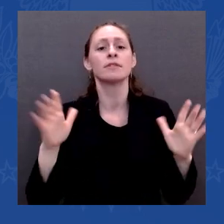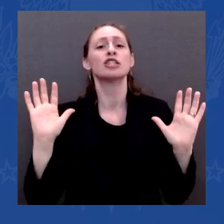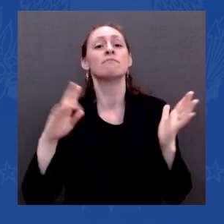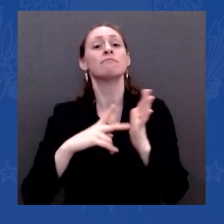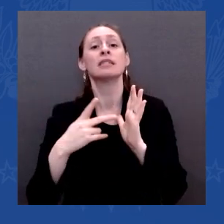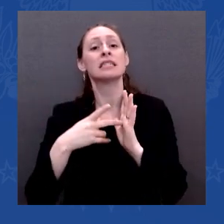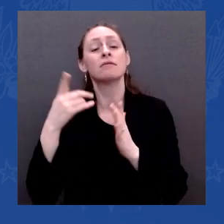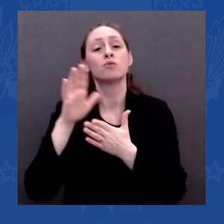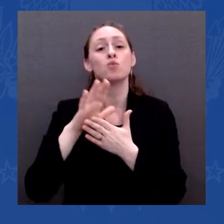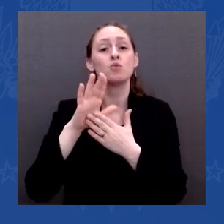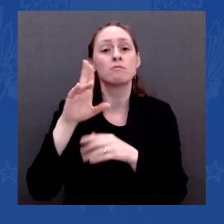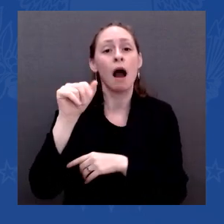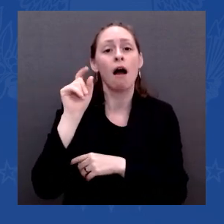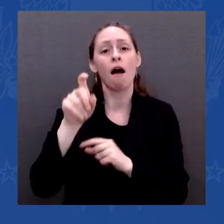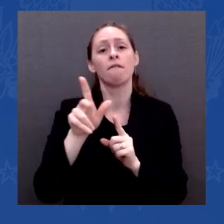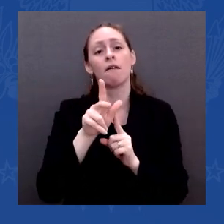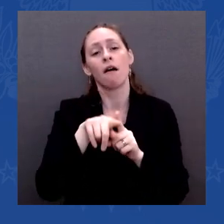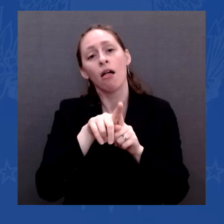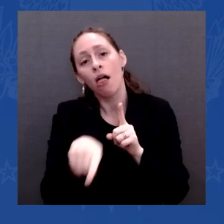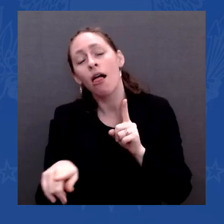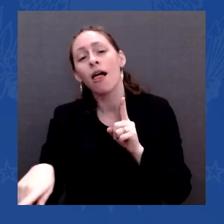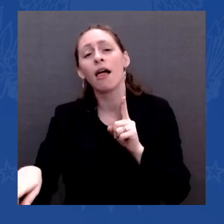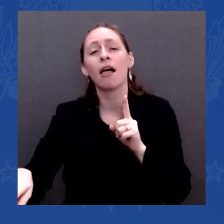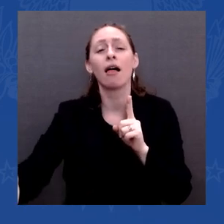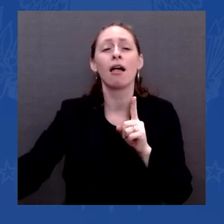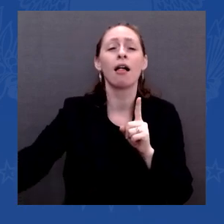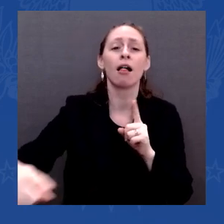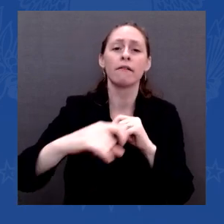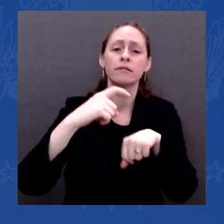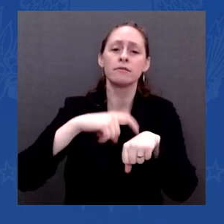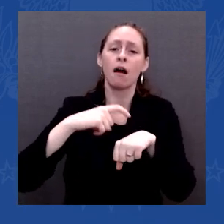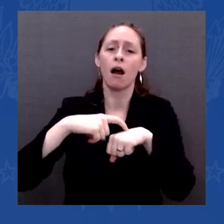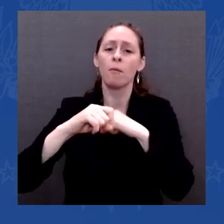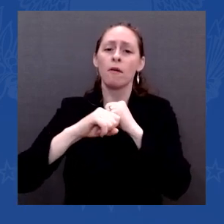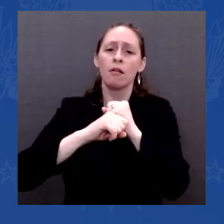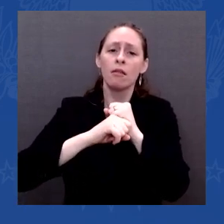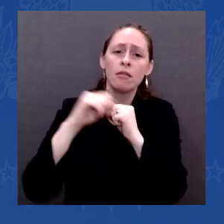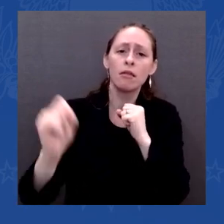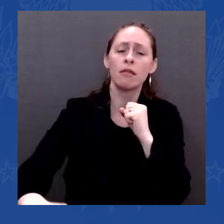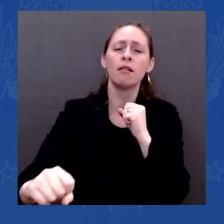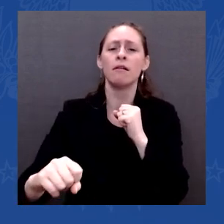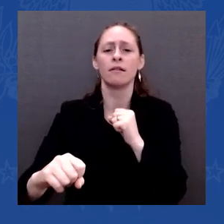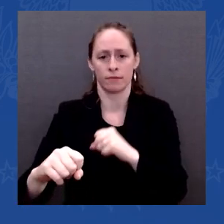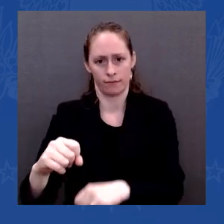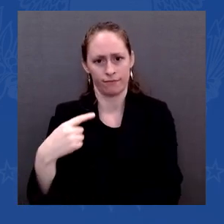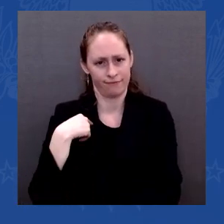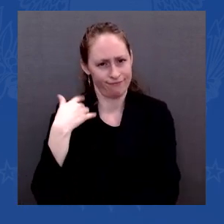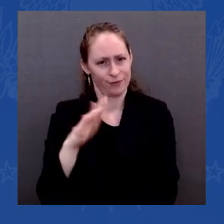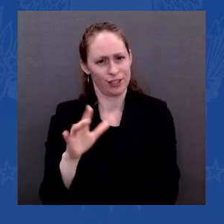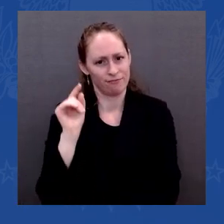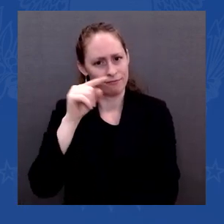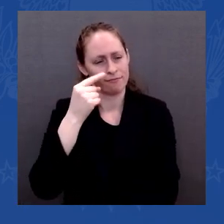it’s 20 years past its planned life. It doesn’t have modern safety fishures [sic] -- features.